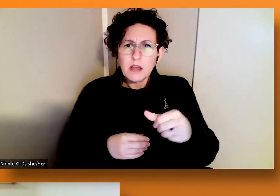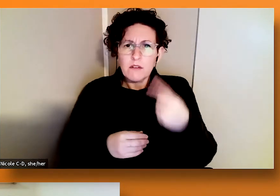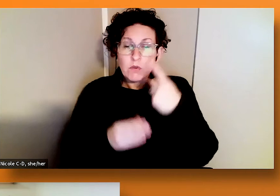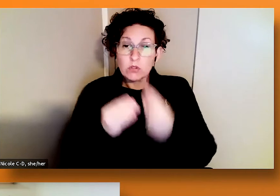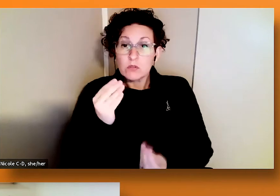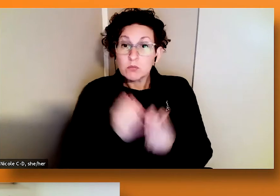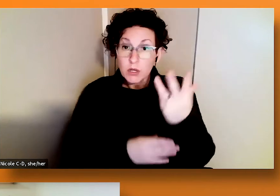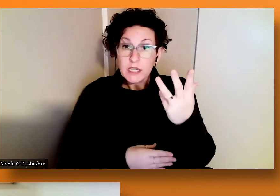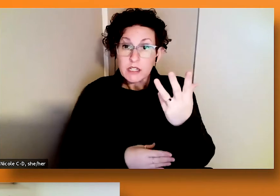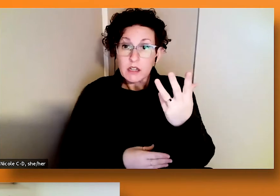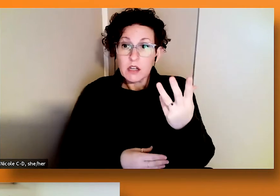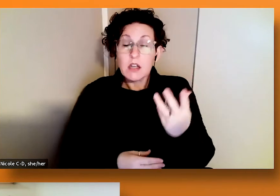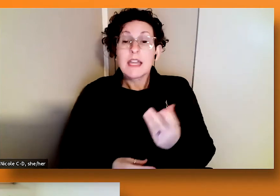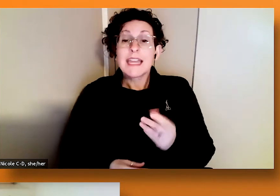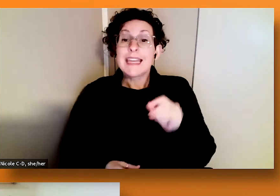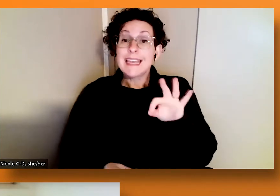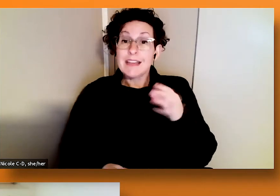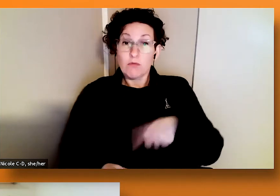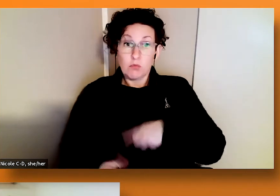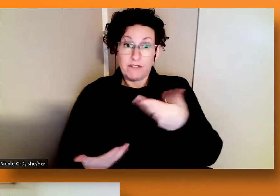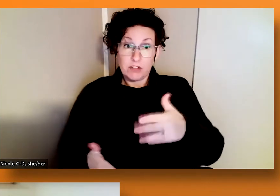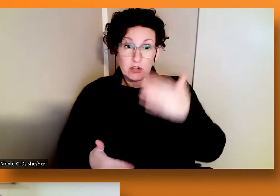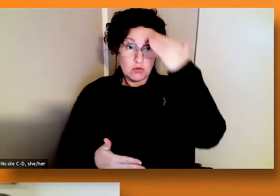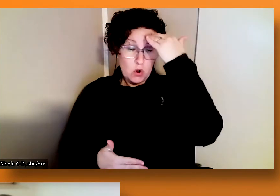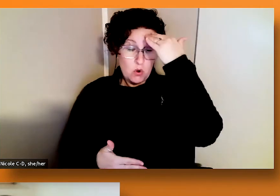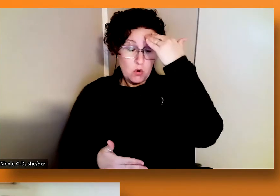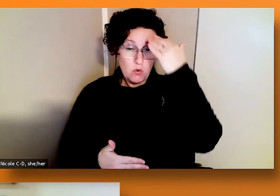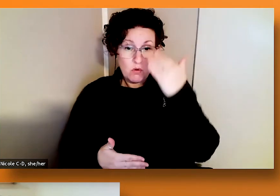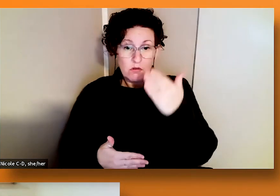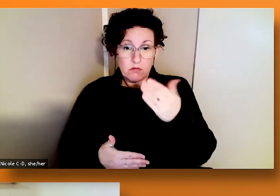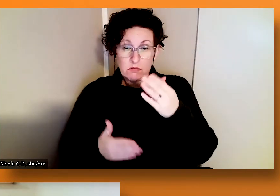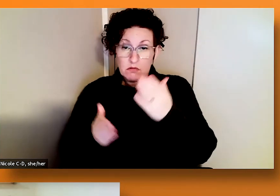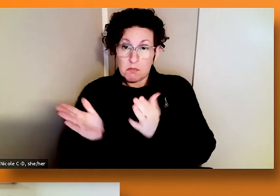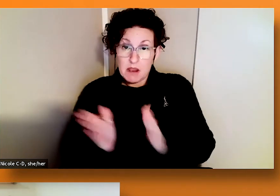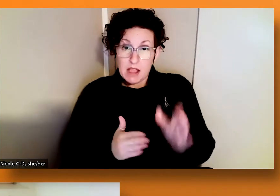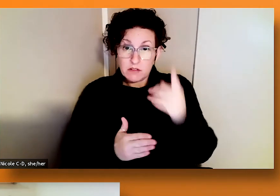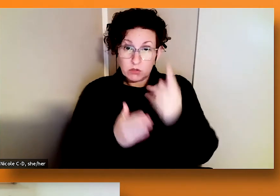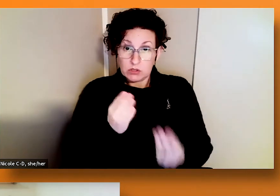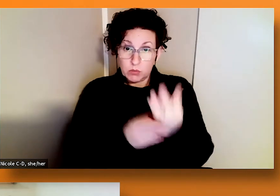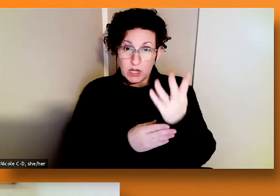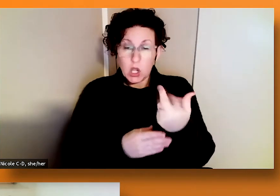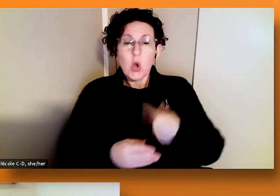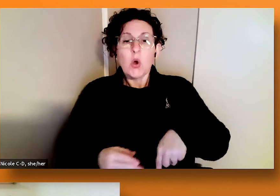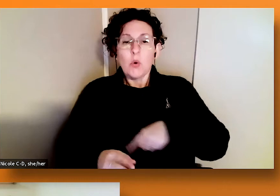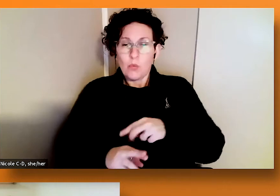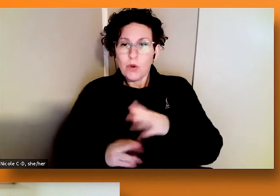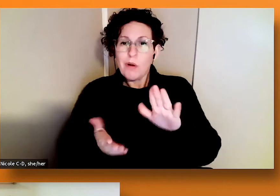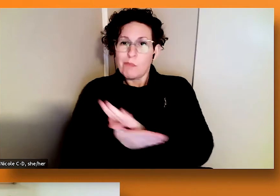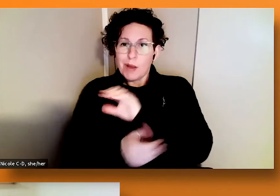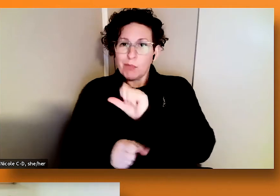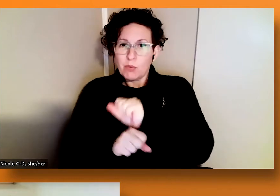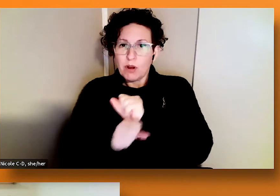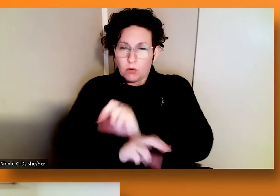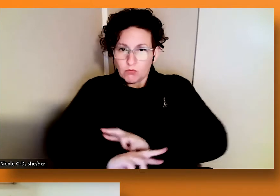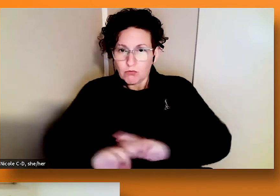in the spring," so that we can know what kind of paperwork needs to be prepared, when it's needed,